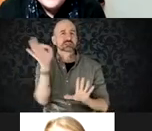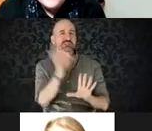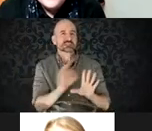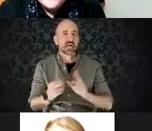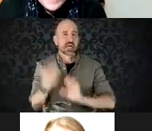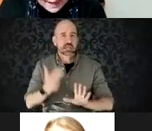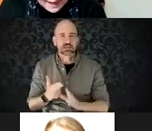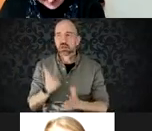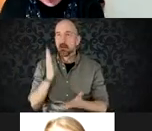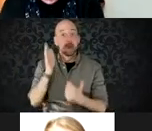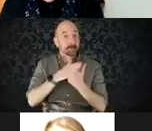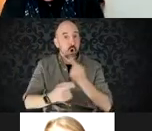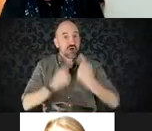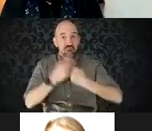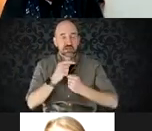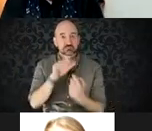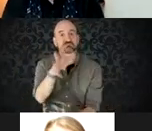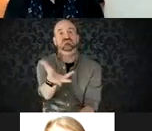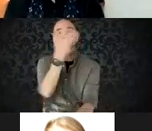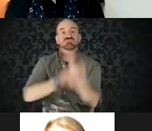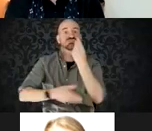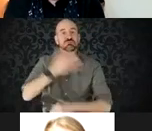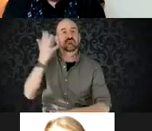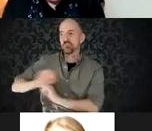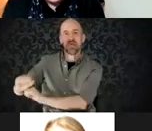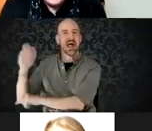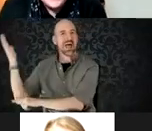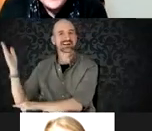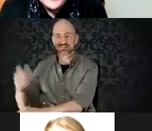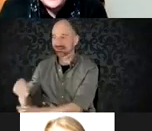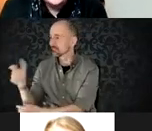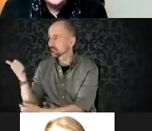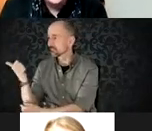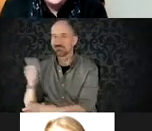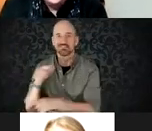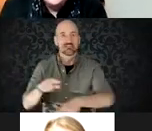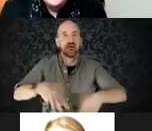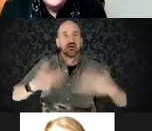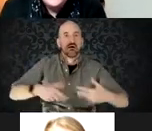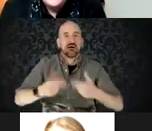the floor to some questions. It has been absolutely fascinating listening to you. Someone has just message to